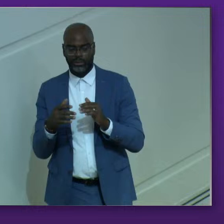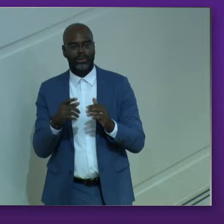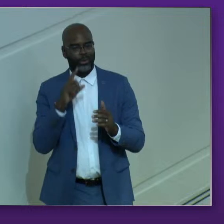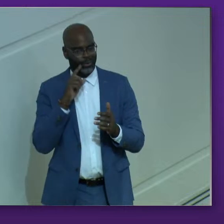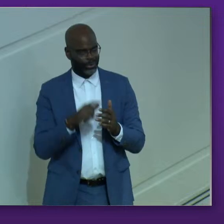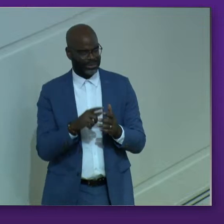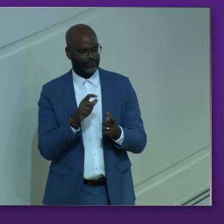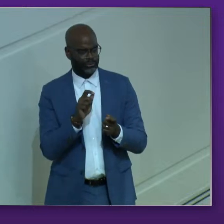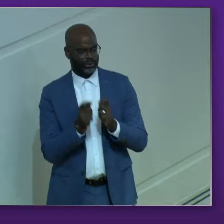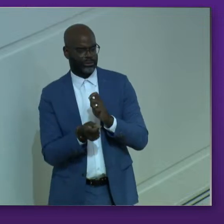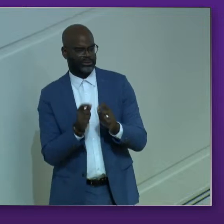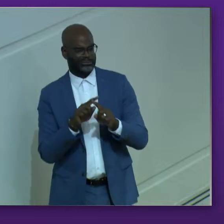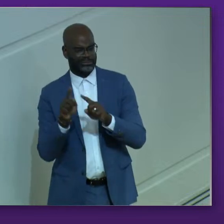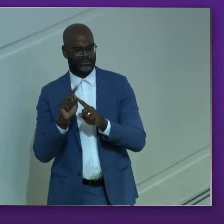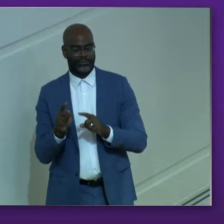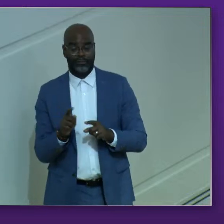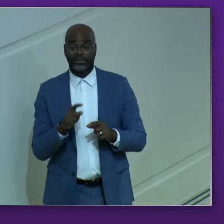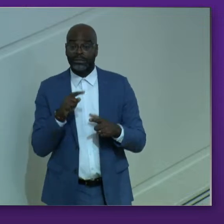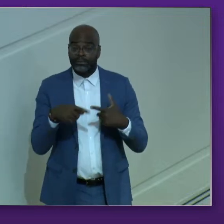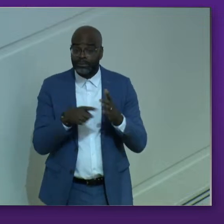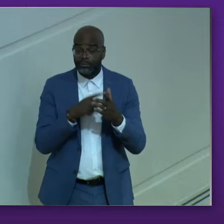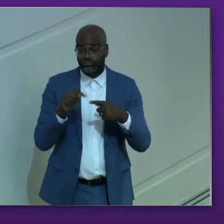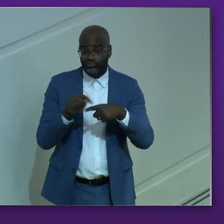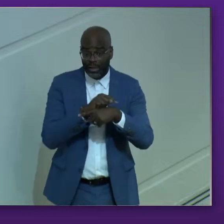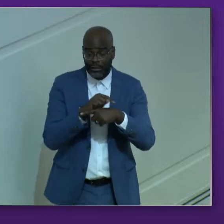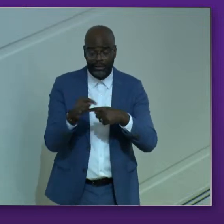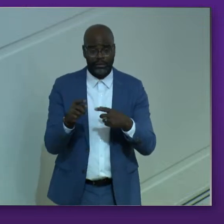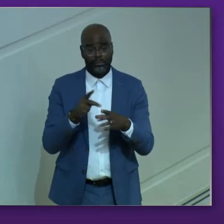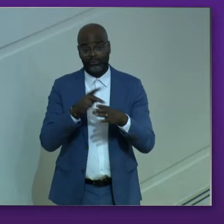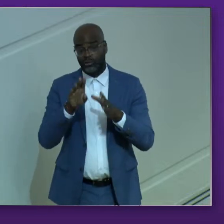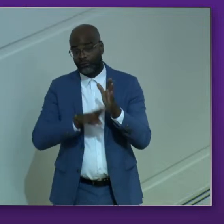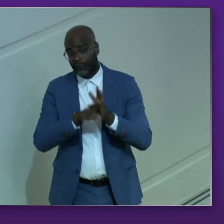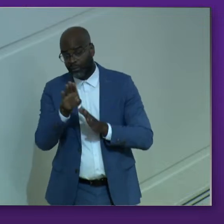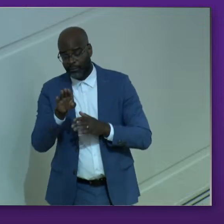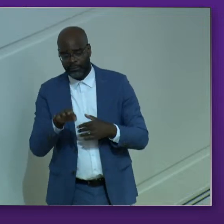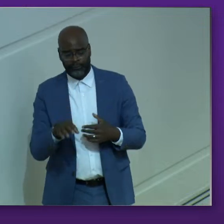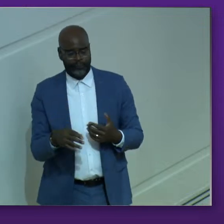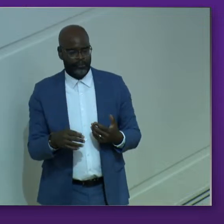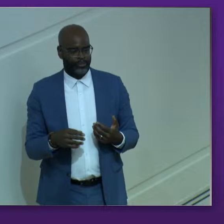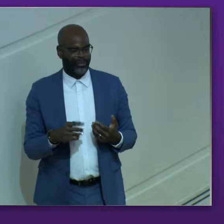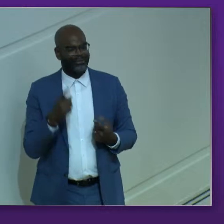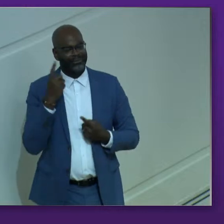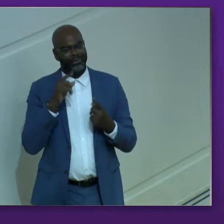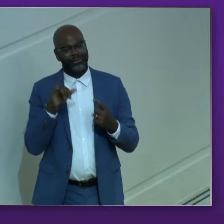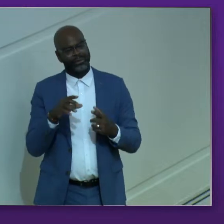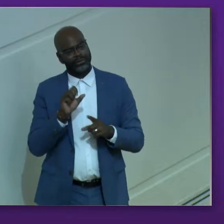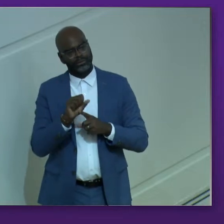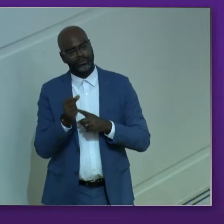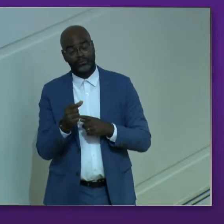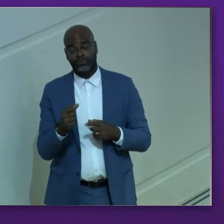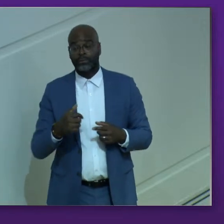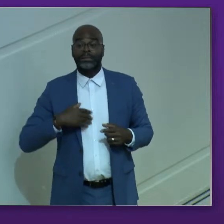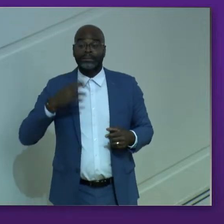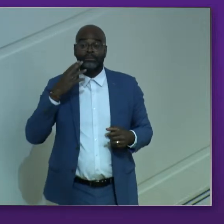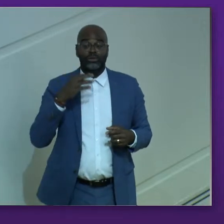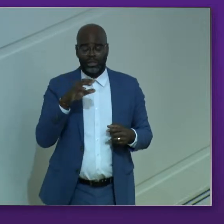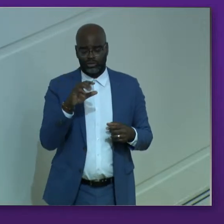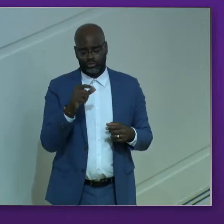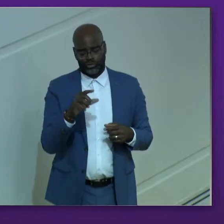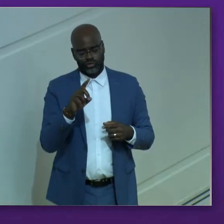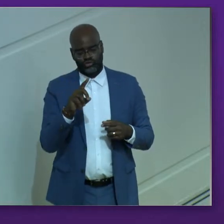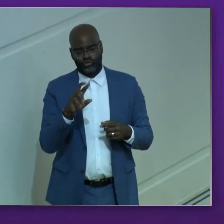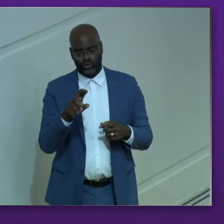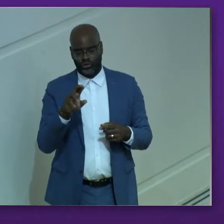SUPPORTING ALL STUDENTS. SO